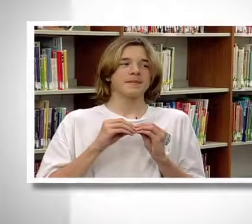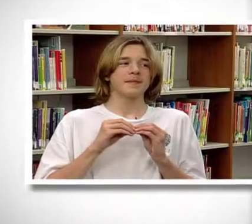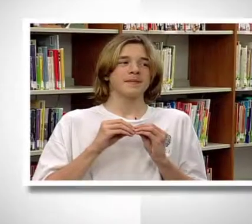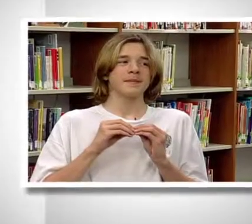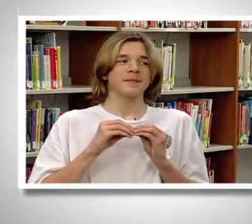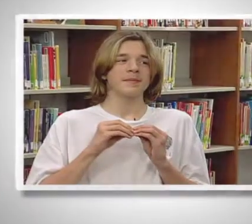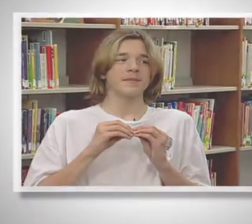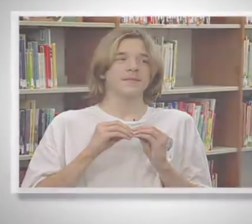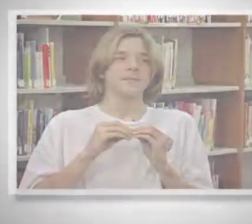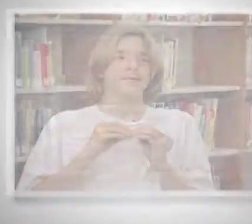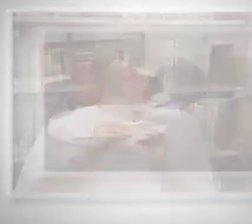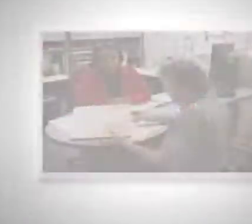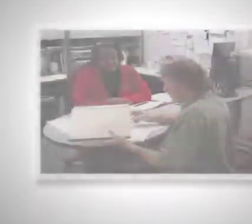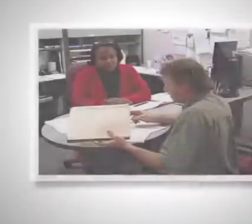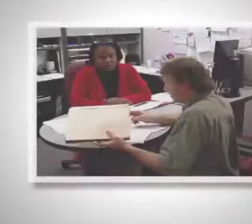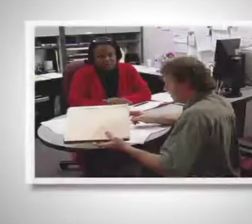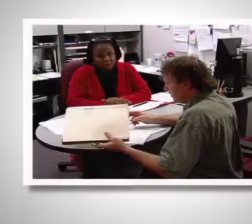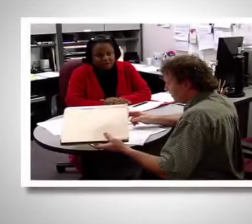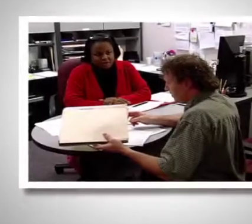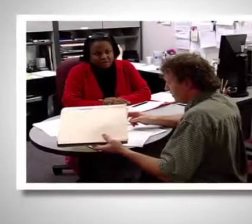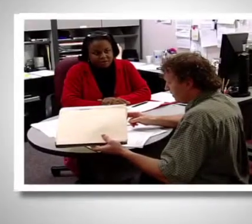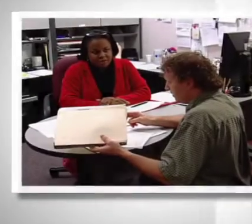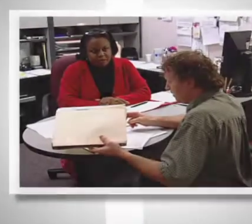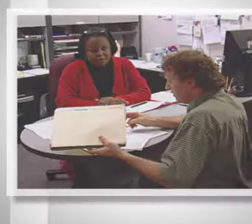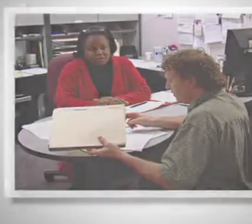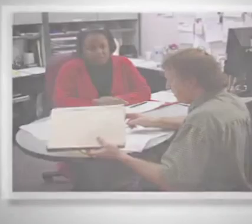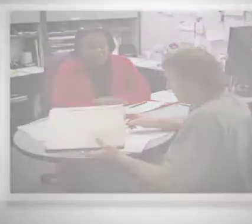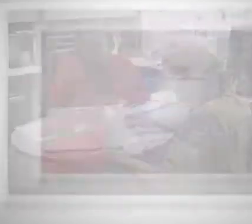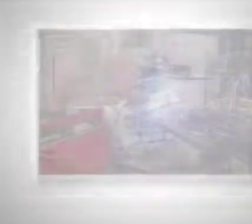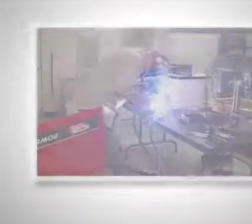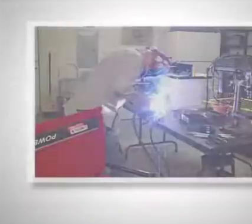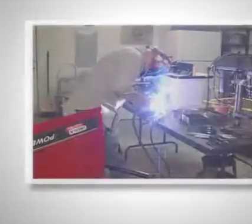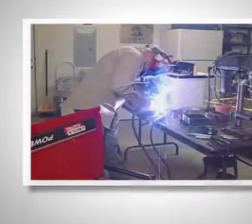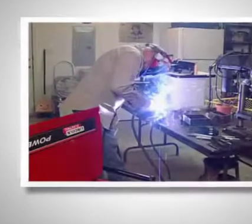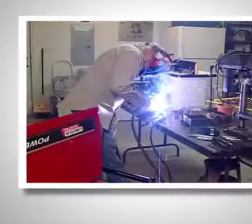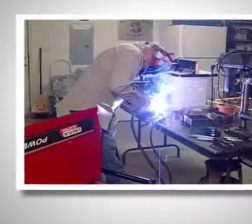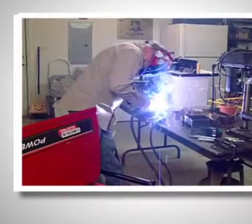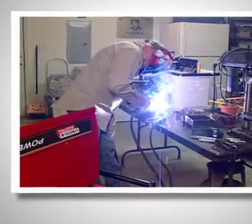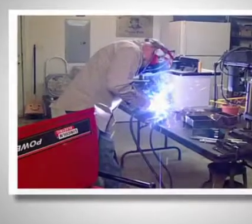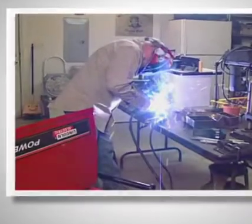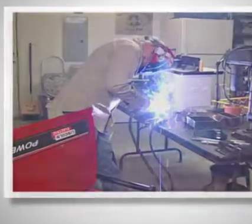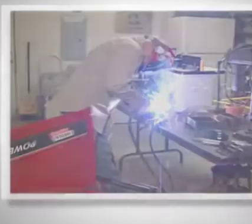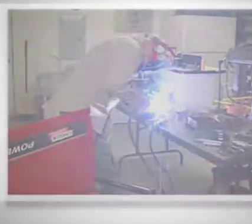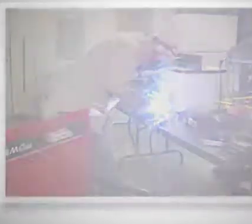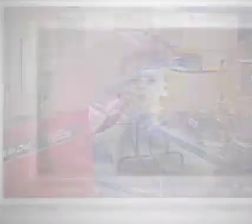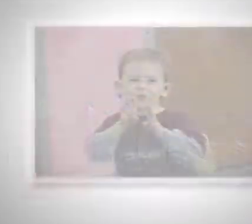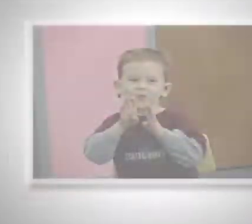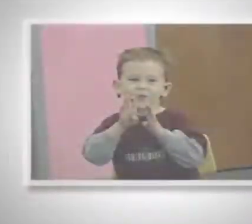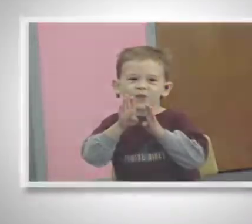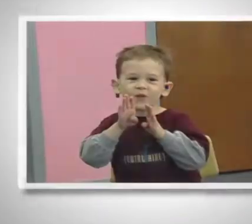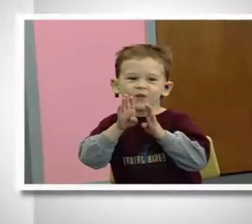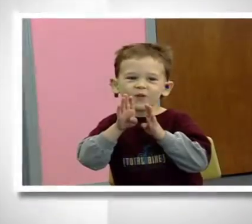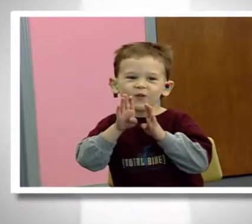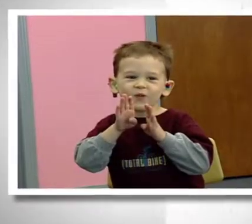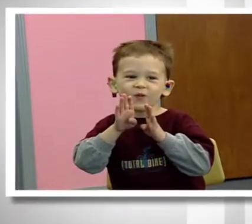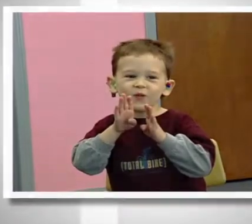With dedicated staff who understand and care about the people they serve. Programs and services designed to help